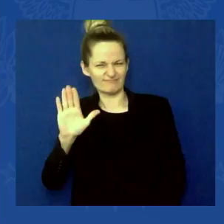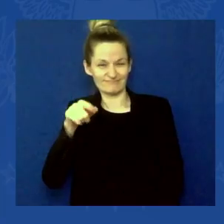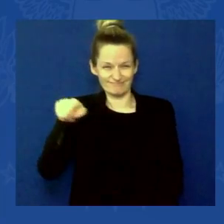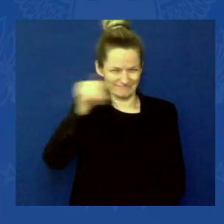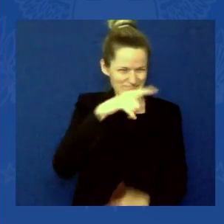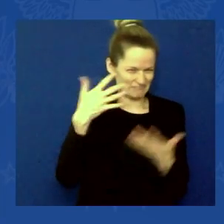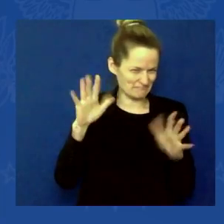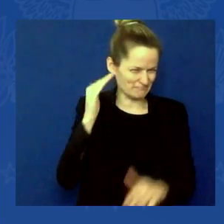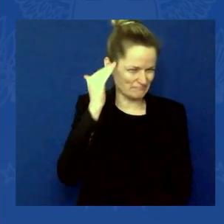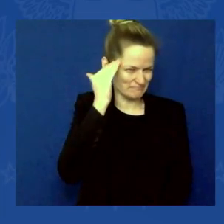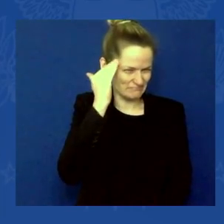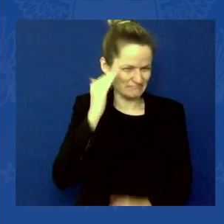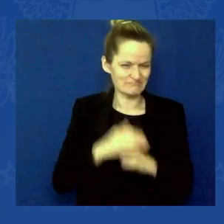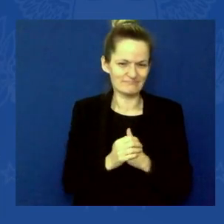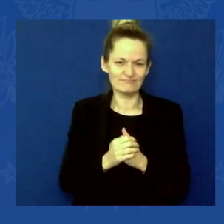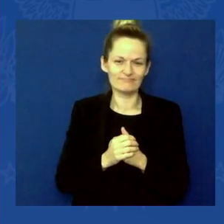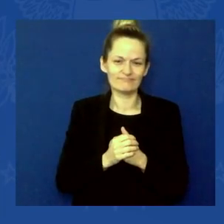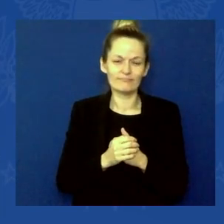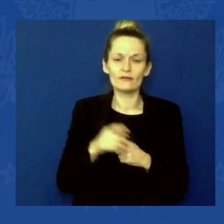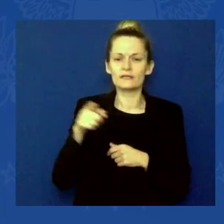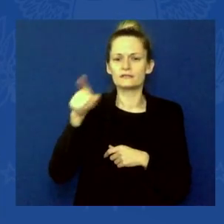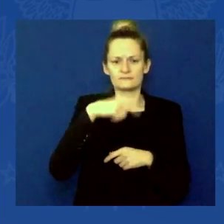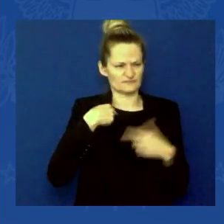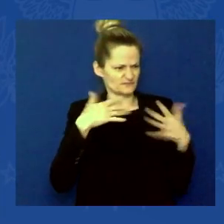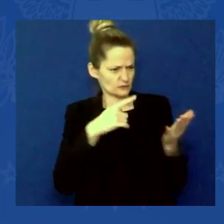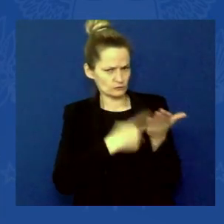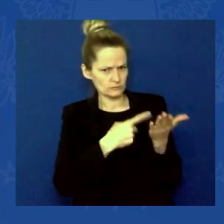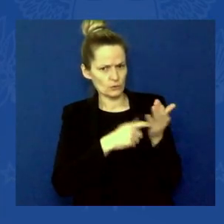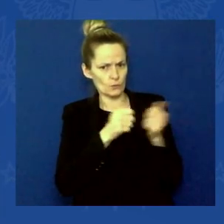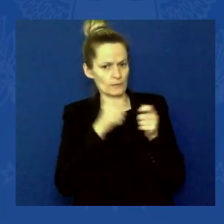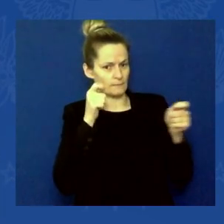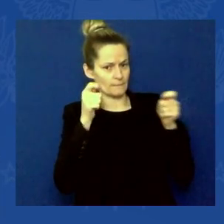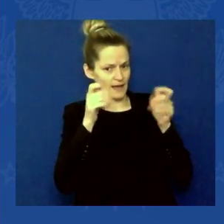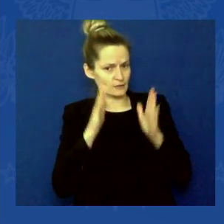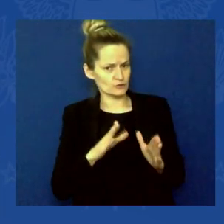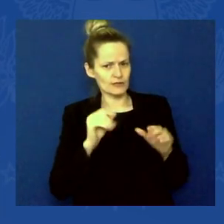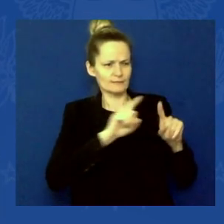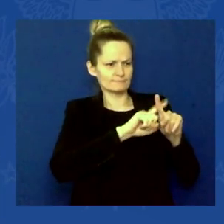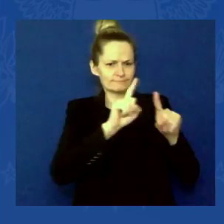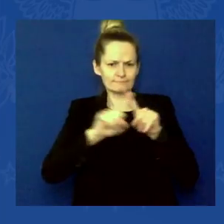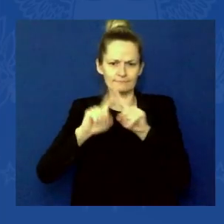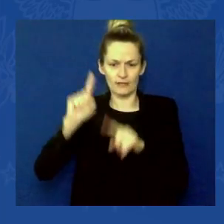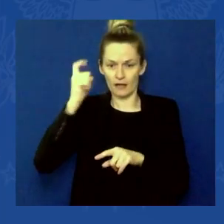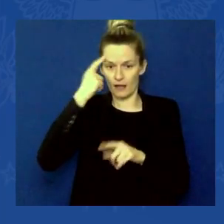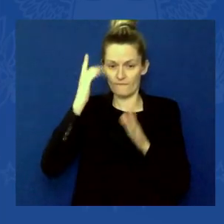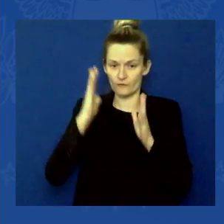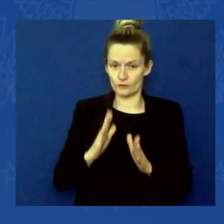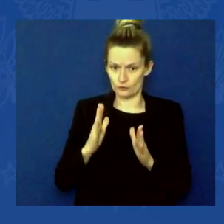and each of the governors in the key states most likely to be affected. I urged them to take advantage of the assistance